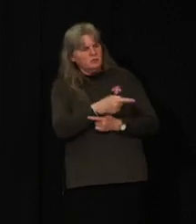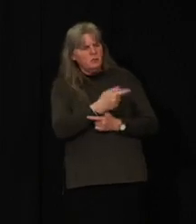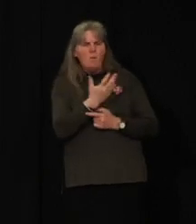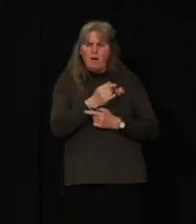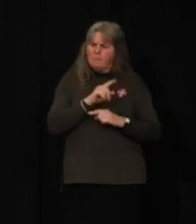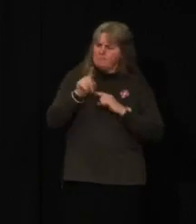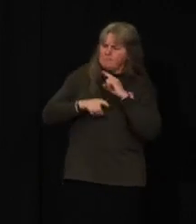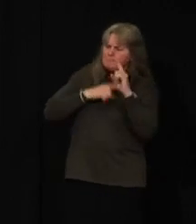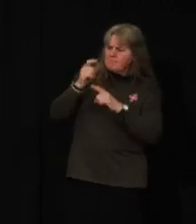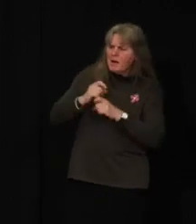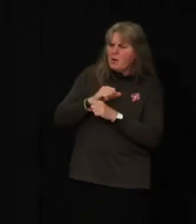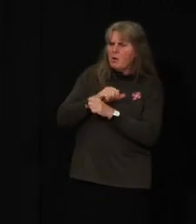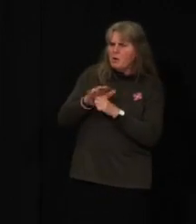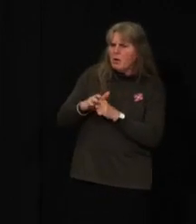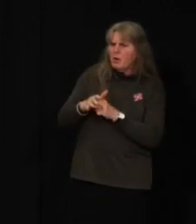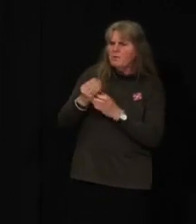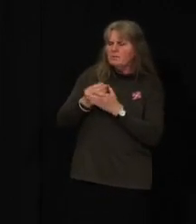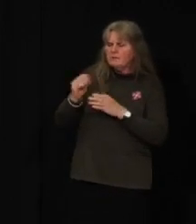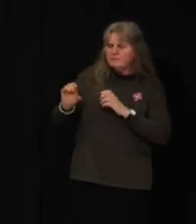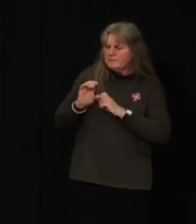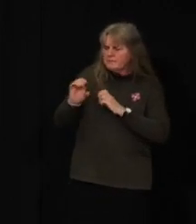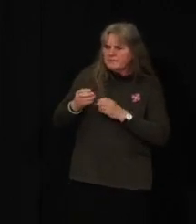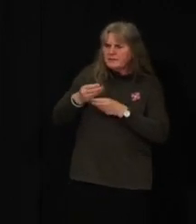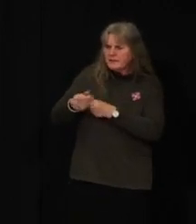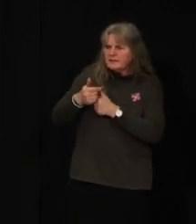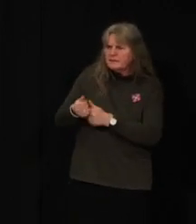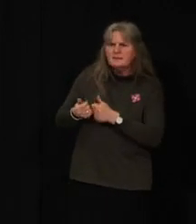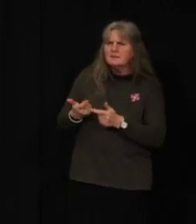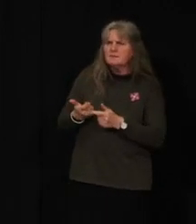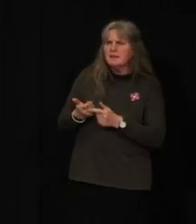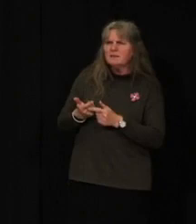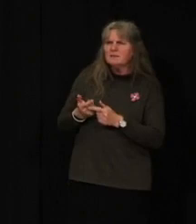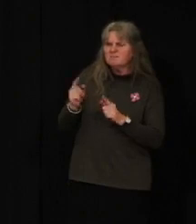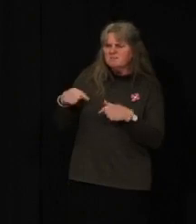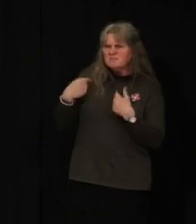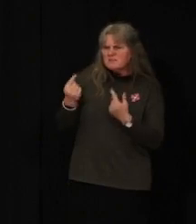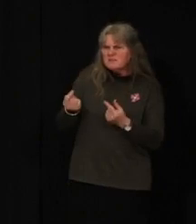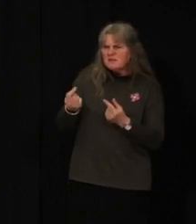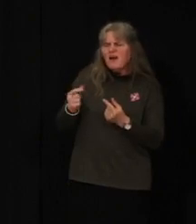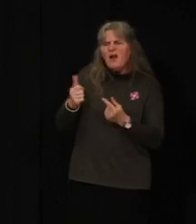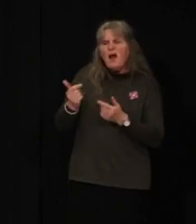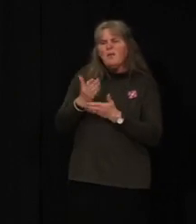about COVID-19 funding and we have seen is going on and other